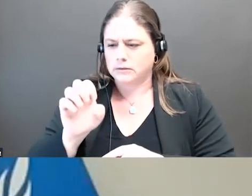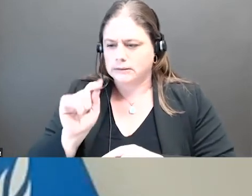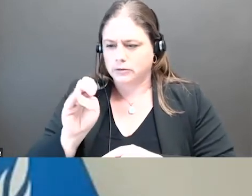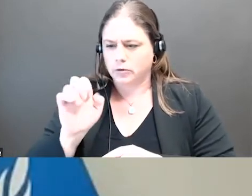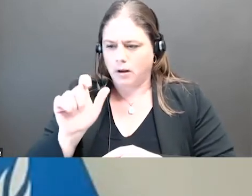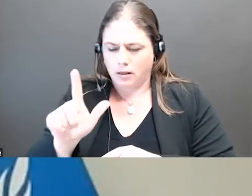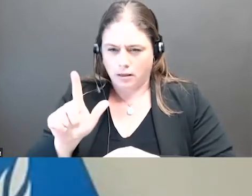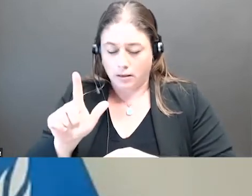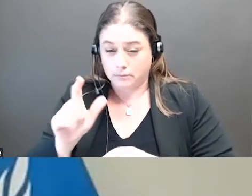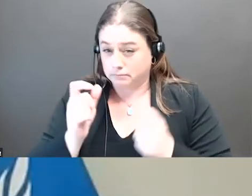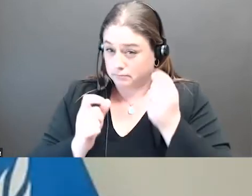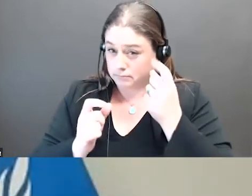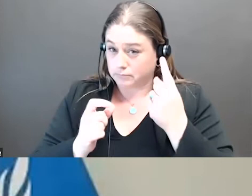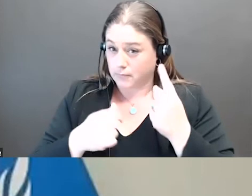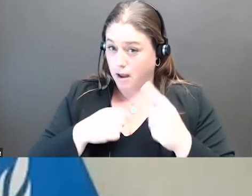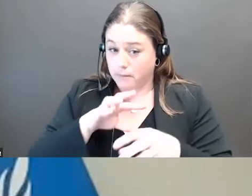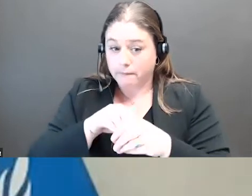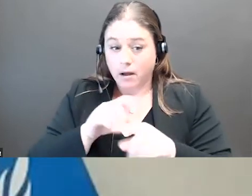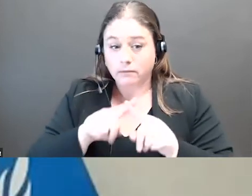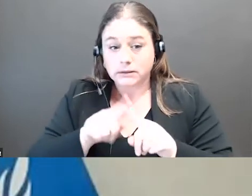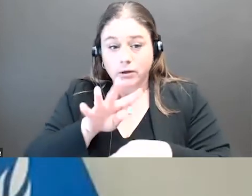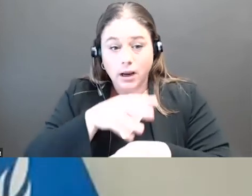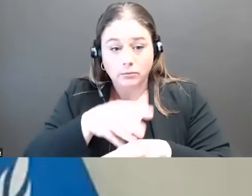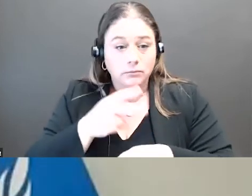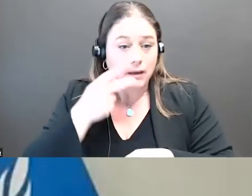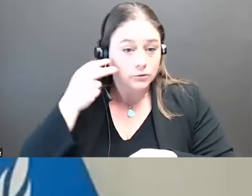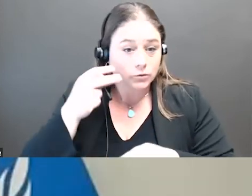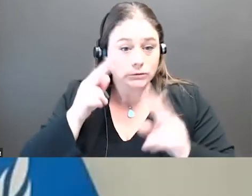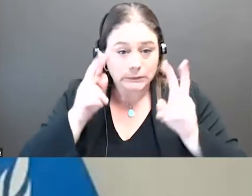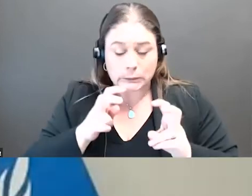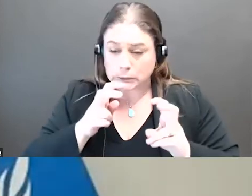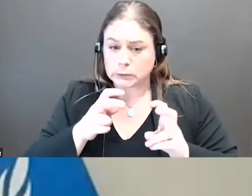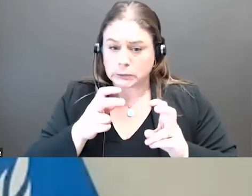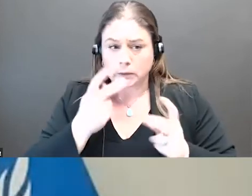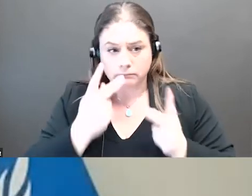barriers faced by Indigenous people, which, of course, includes persons with a disability.